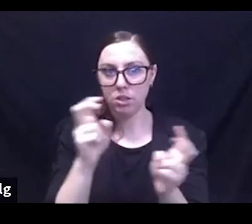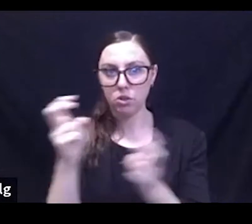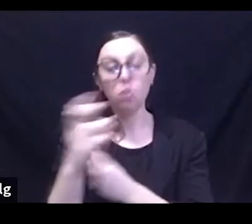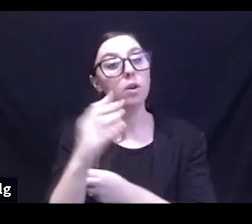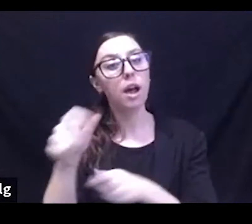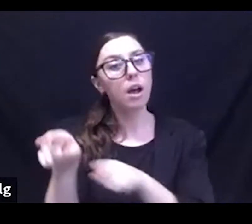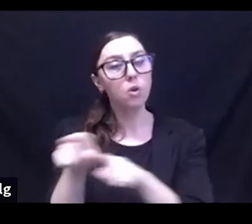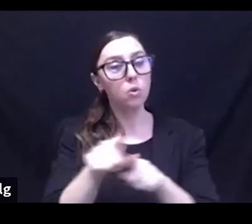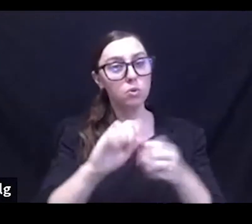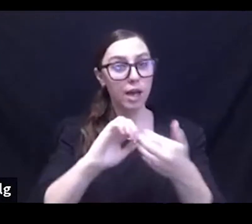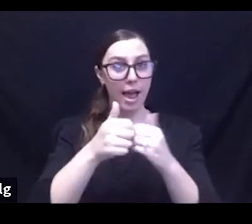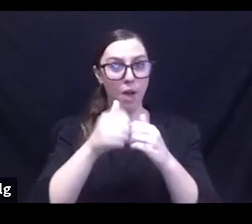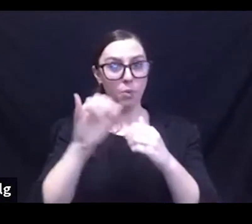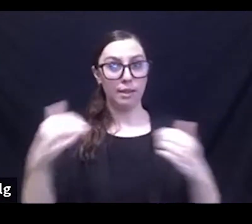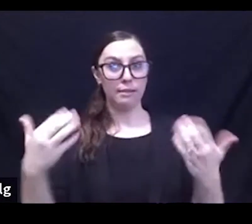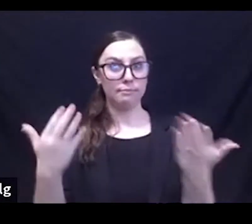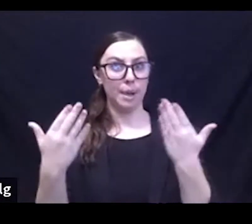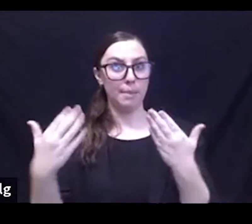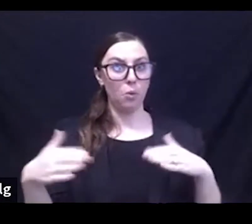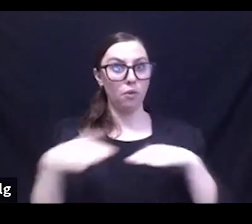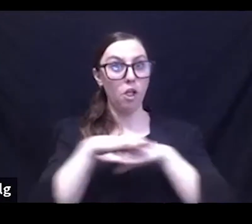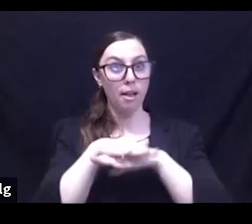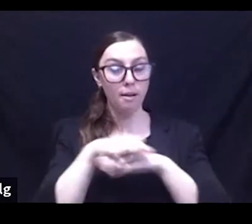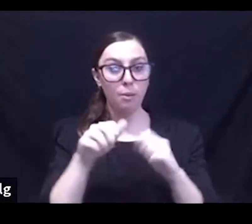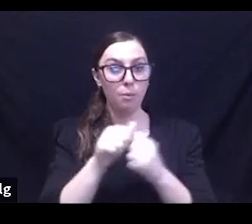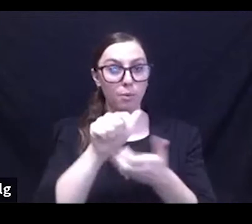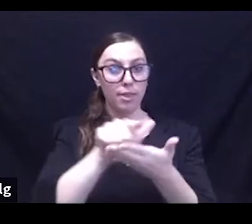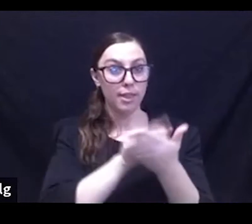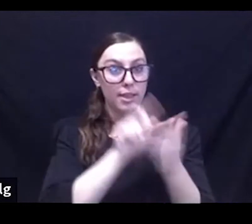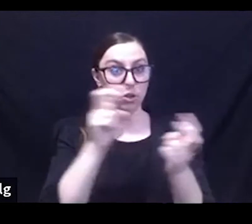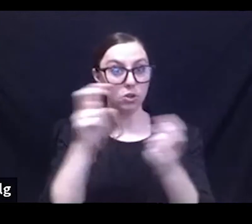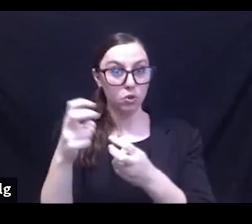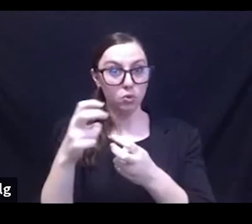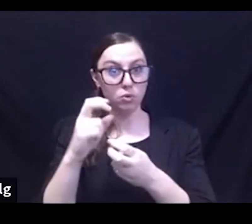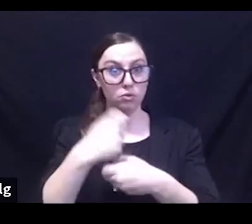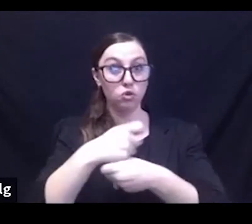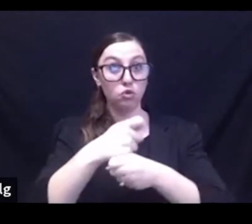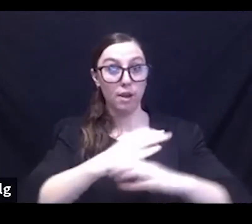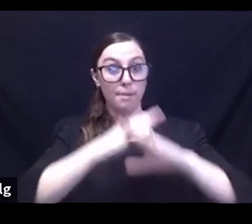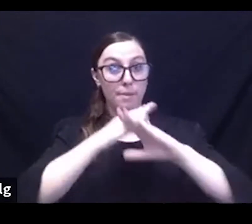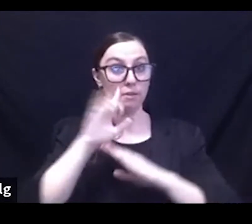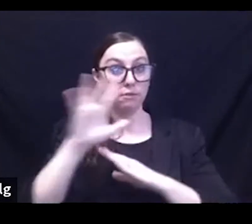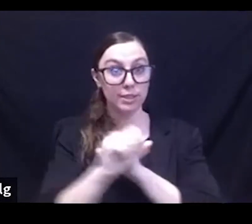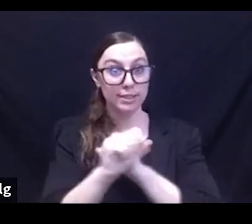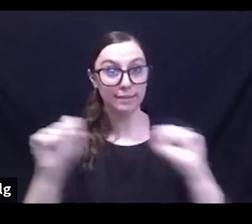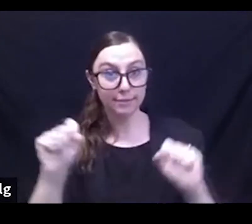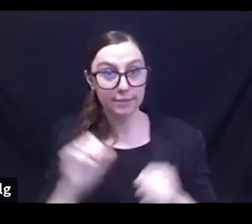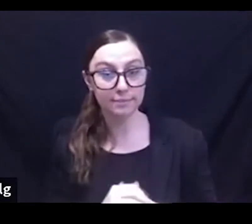how it overlapped with the legal issues to make, to create barriers for Michael's safety.